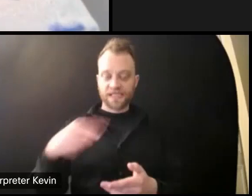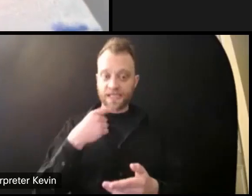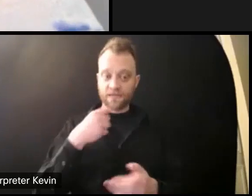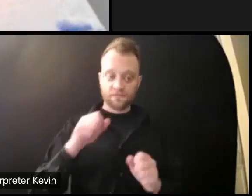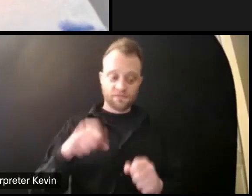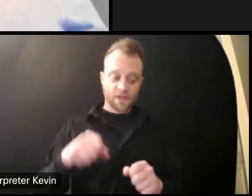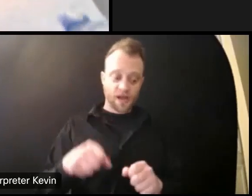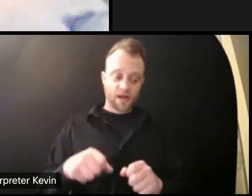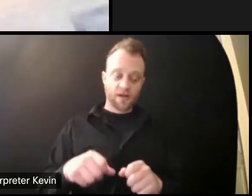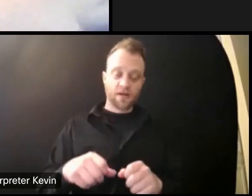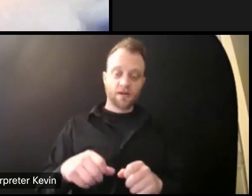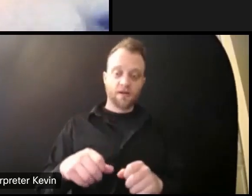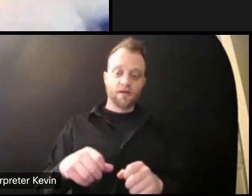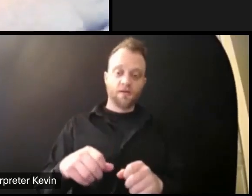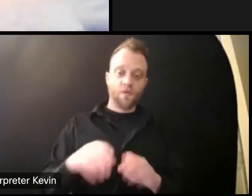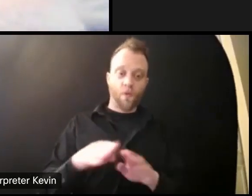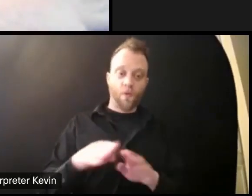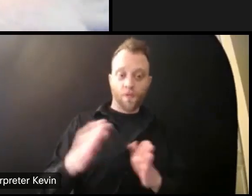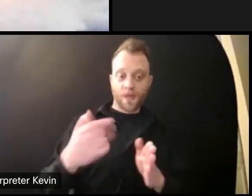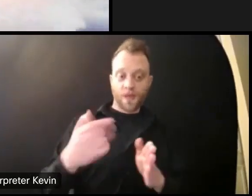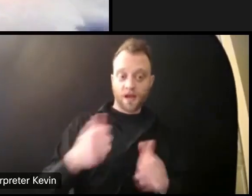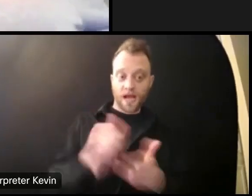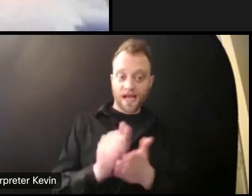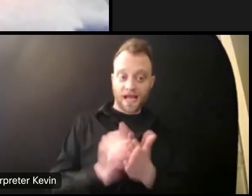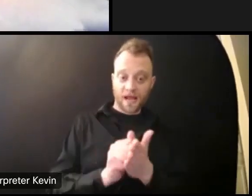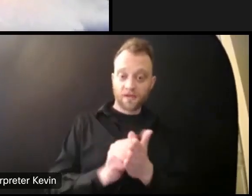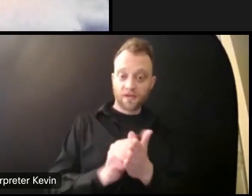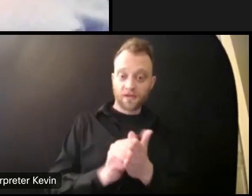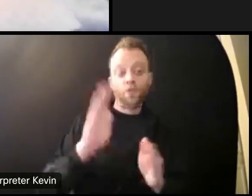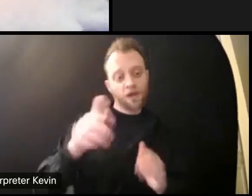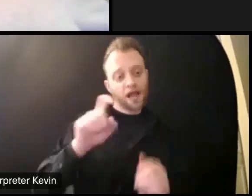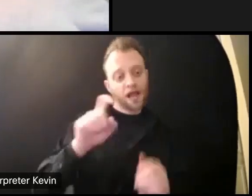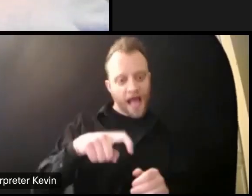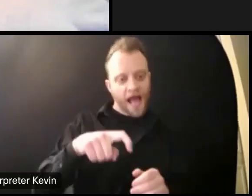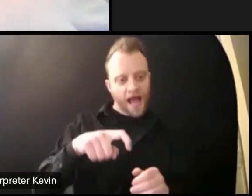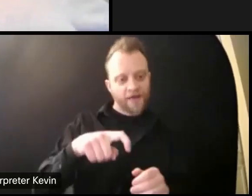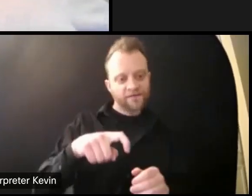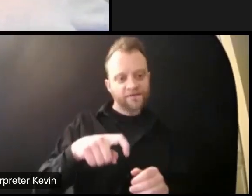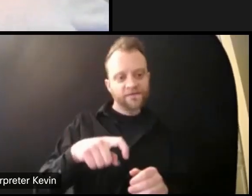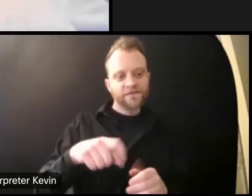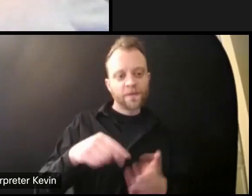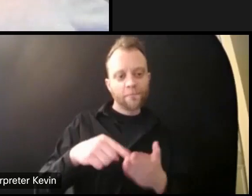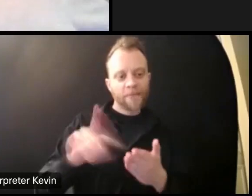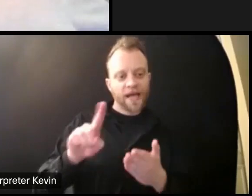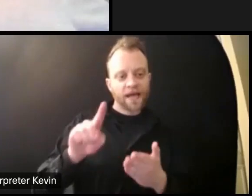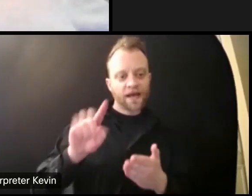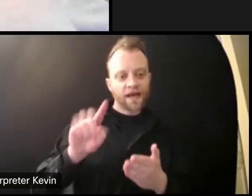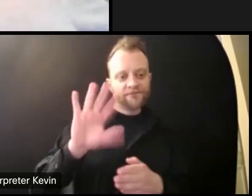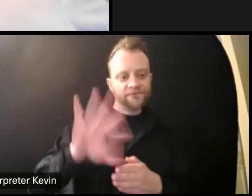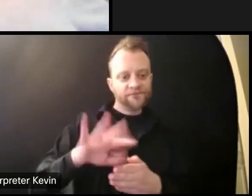you'll have to put up the five dollars but then you'll know, obviously, be reimbursed for that.